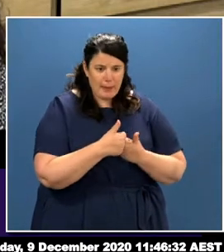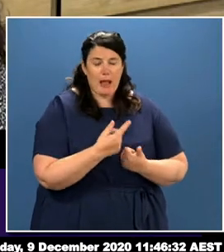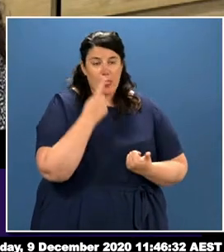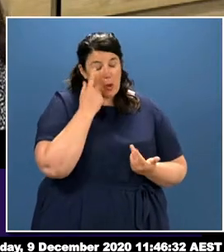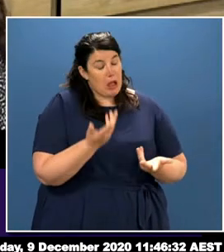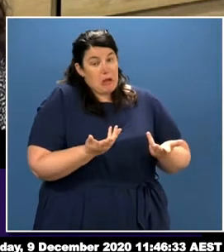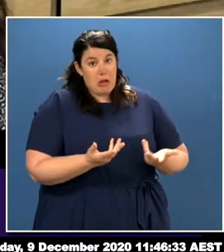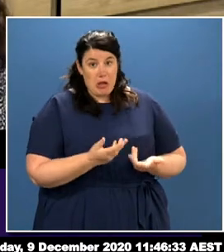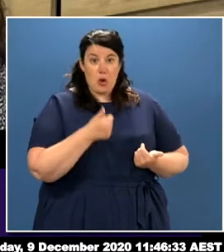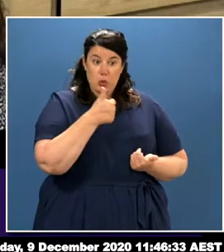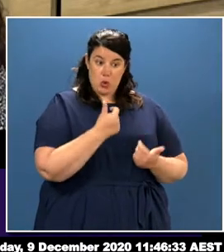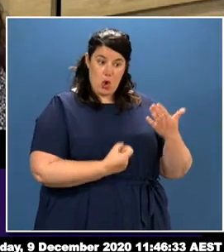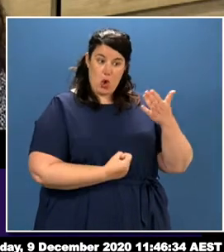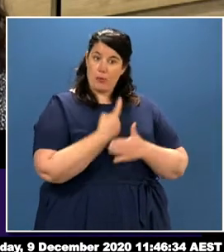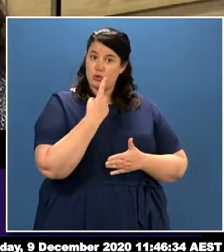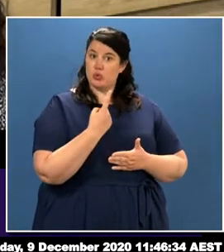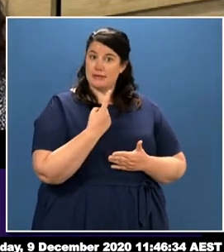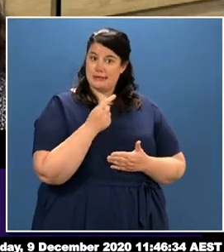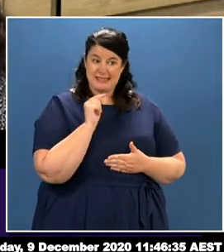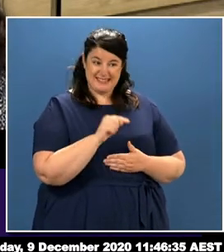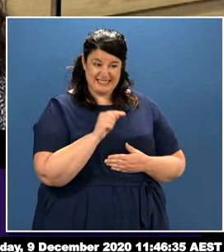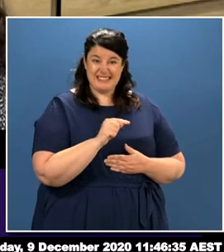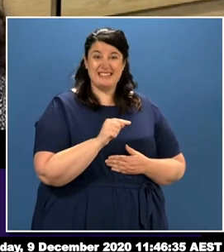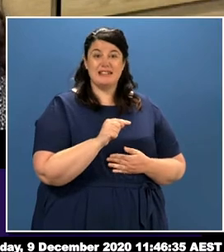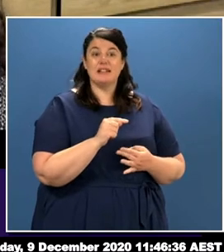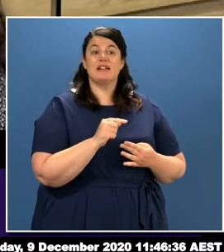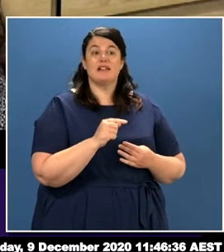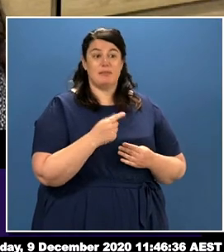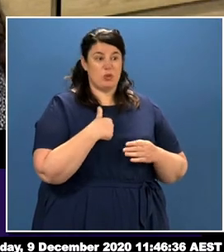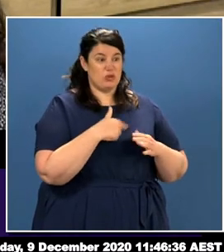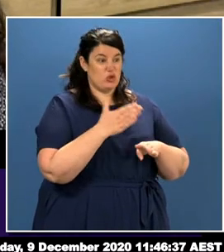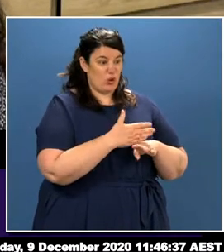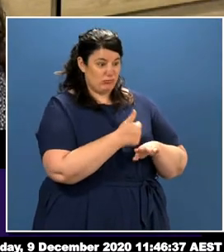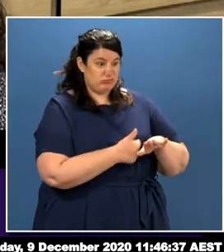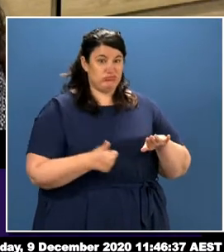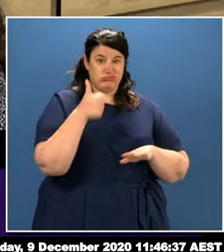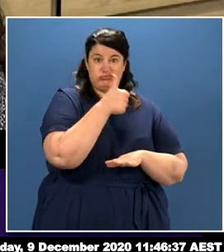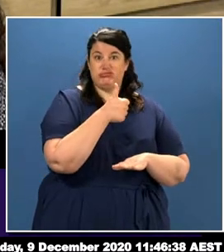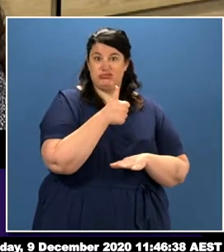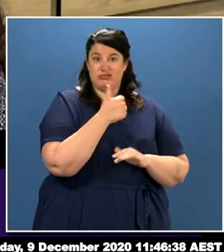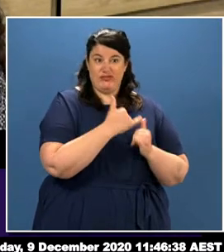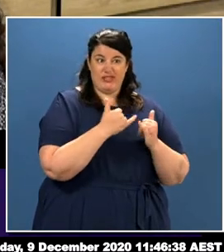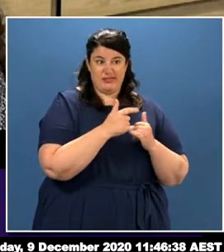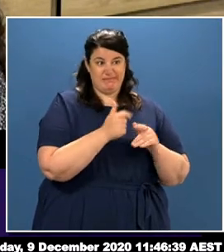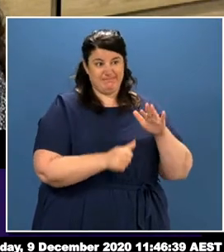we're going to come back to that word "opportunity" --- given the senior nature of the role that you were applying for?